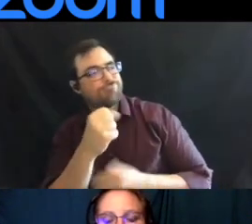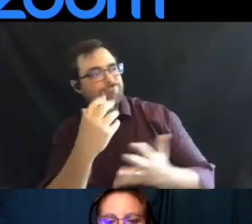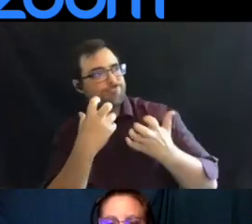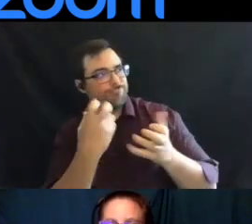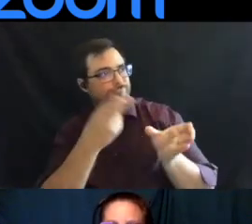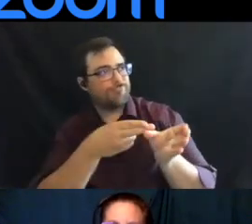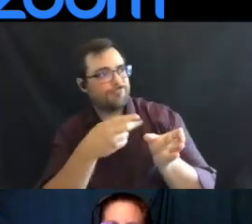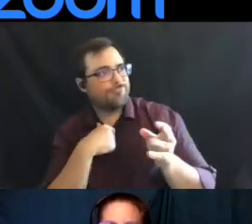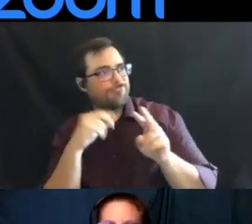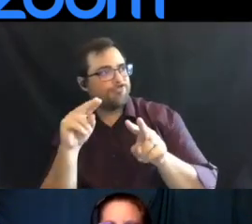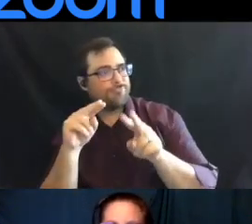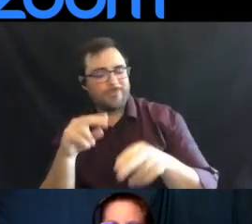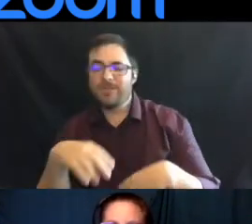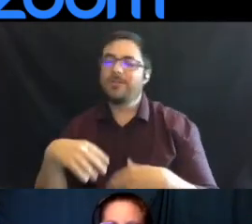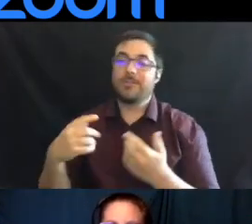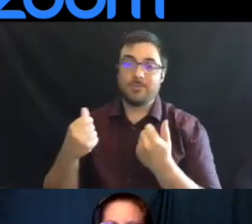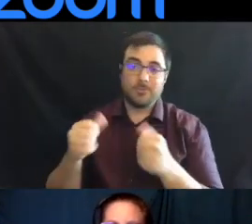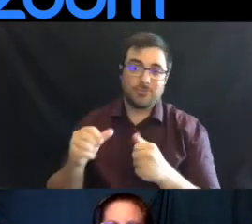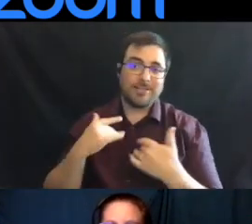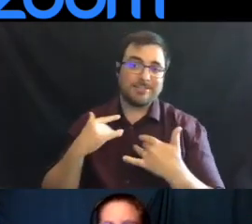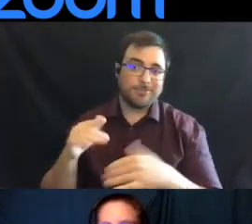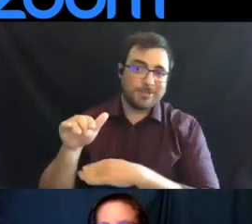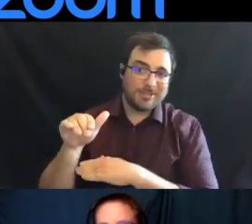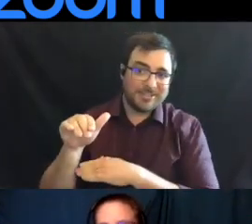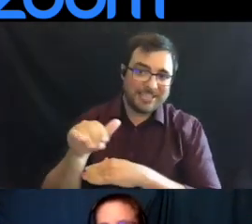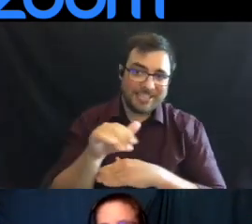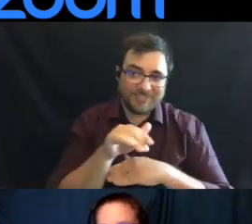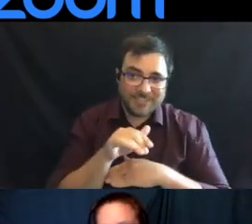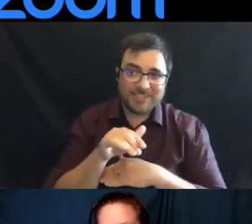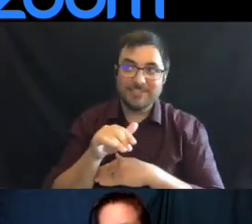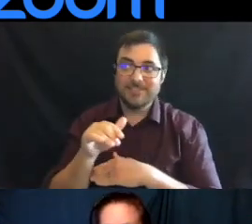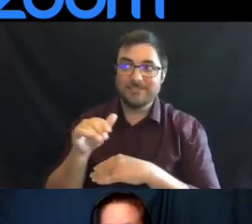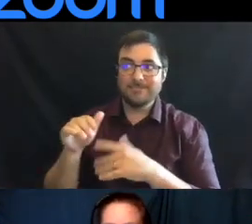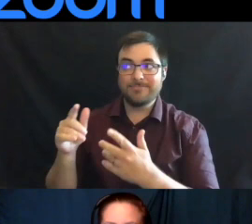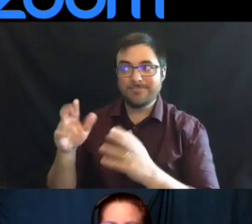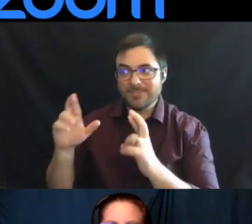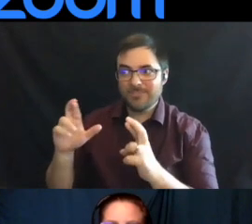we try to do it in the evening when we think families are more able to come on and